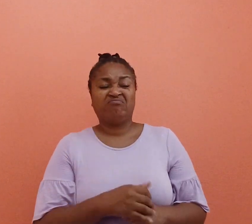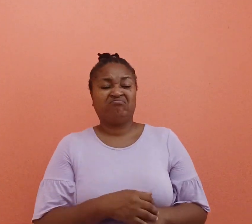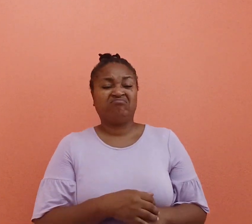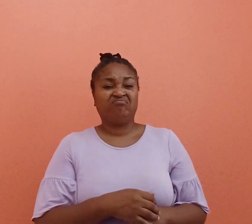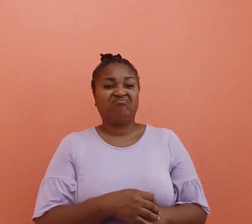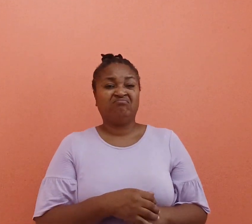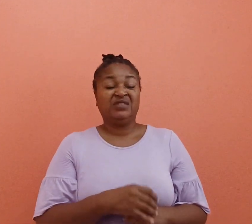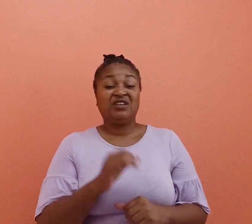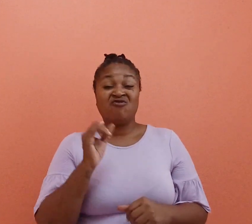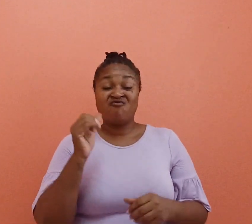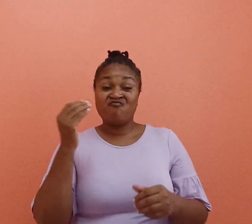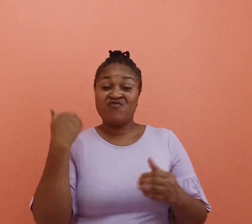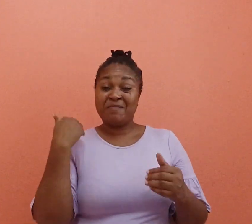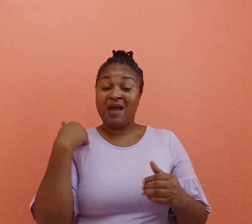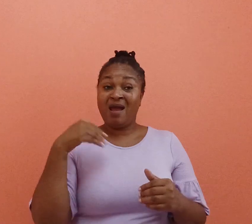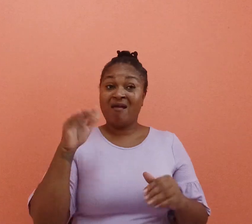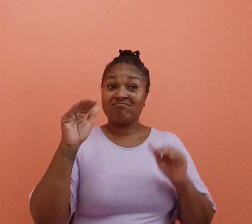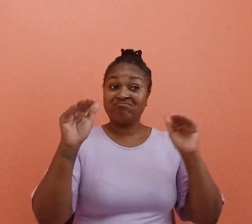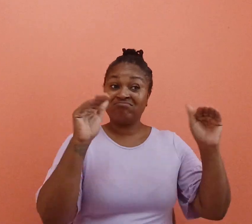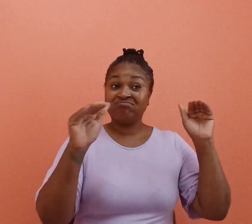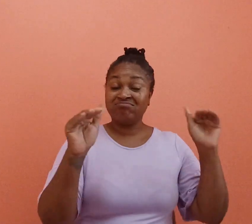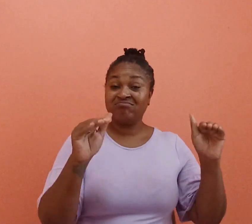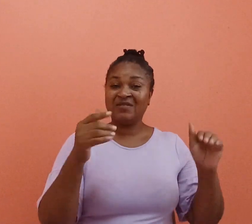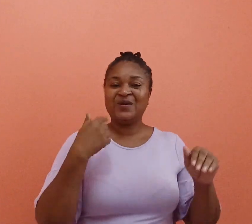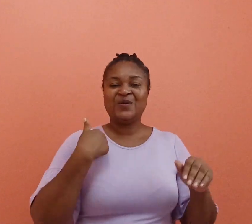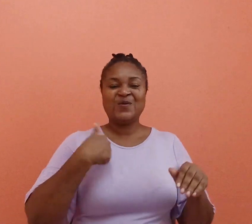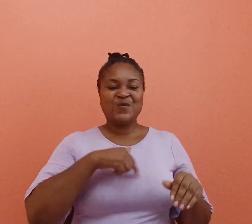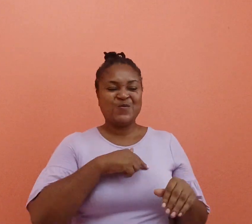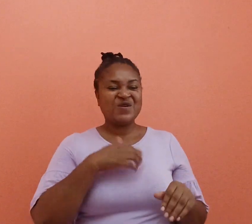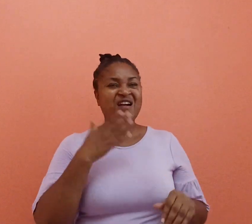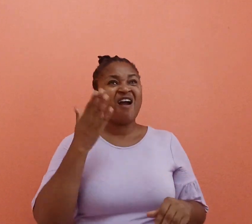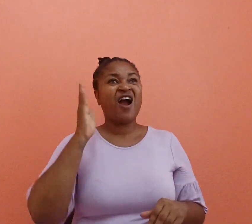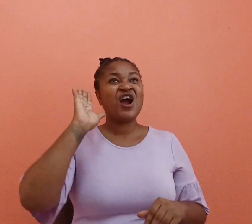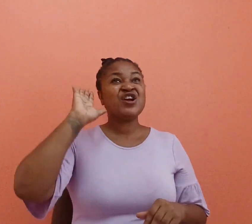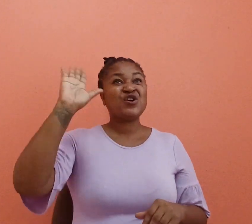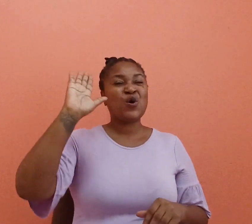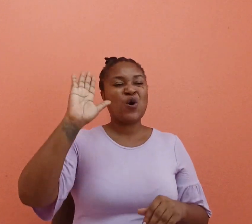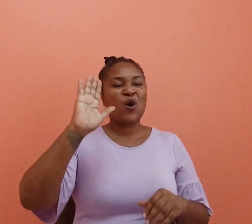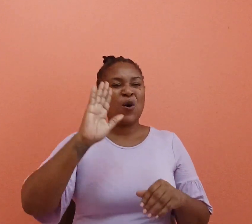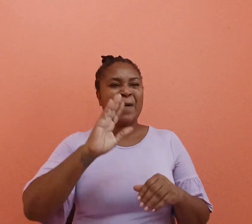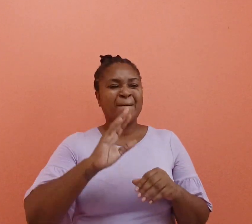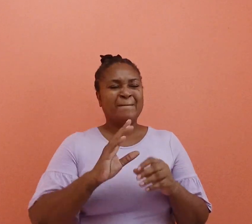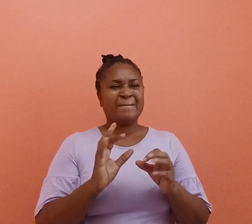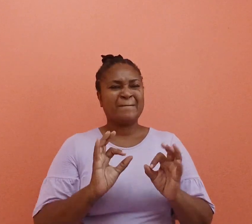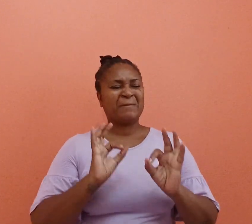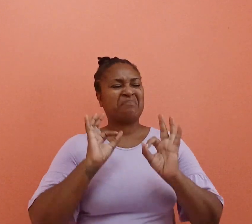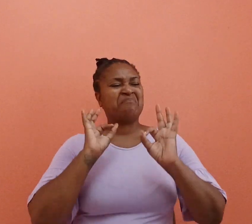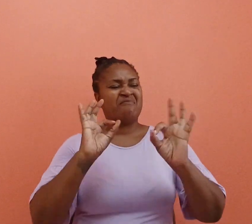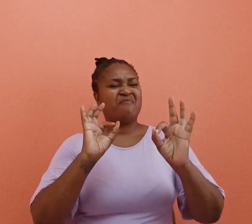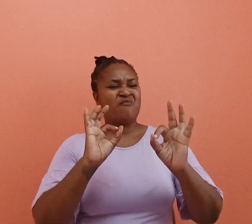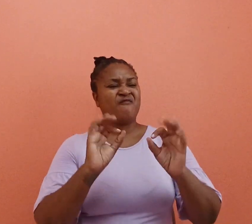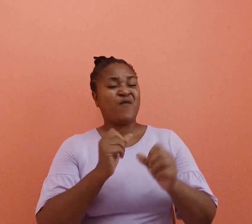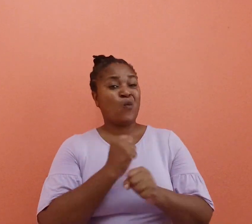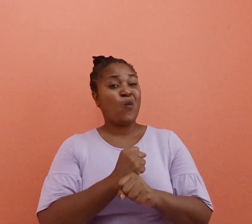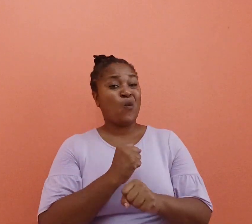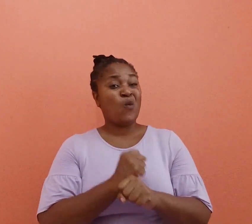Remind us that we are your masterpiece.